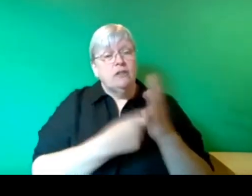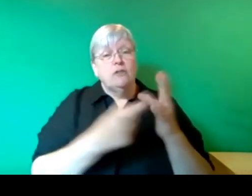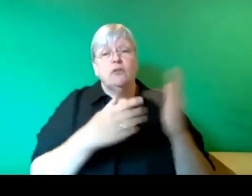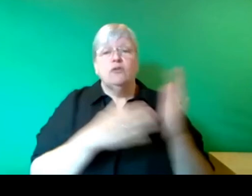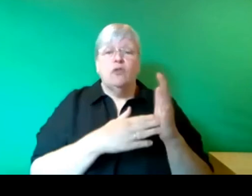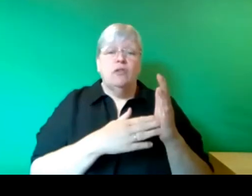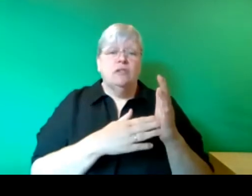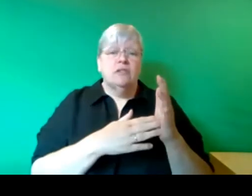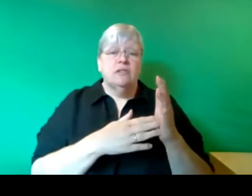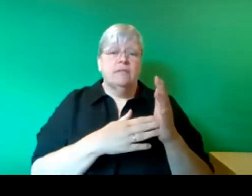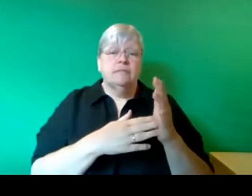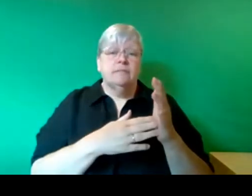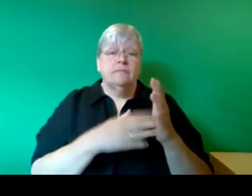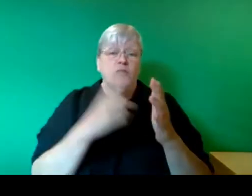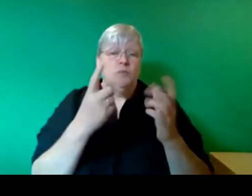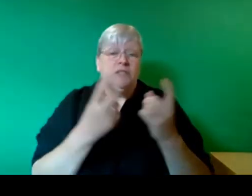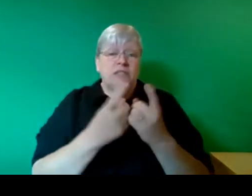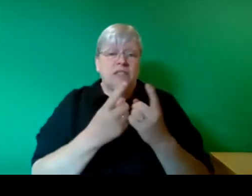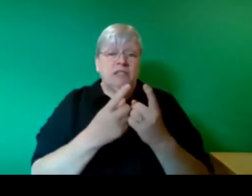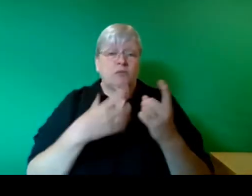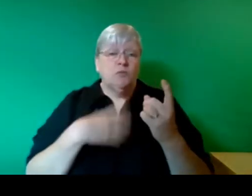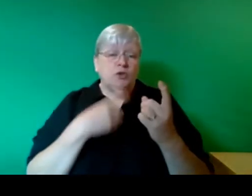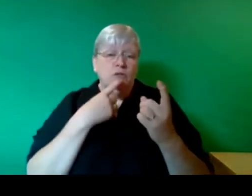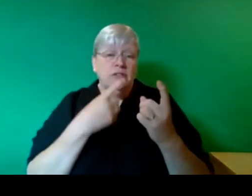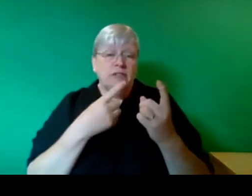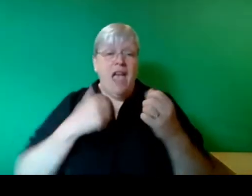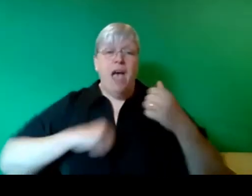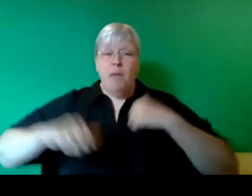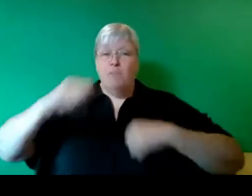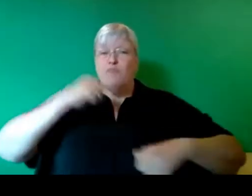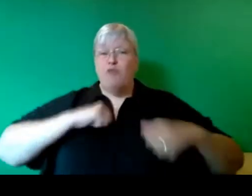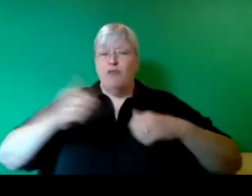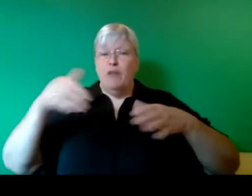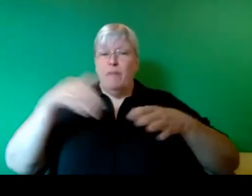to say anyway I'm also a very proud trade union member and have been my entire working life.